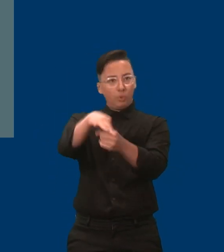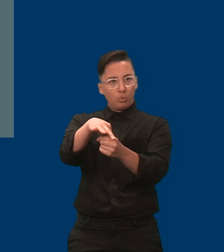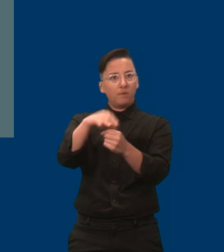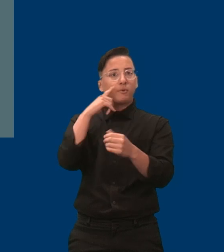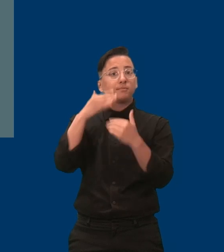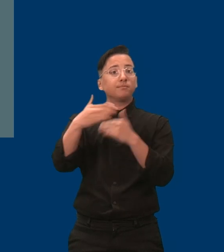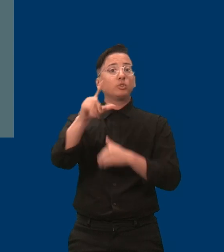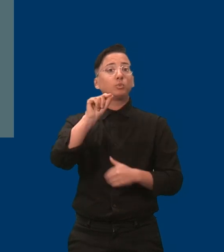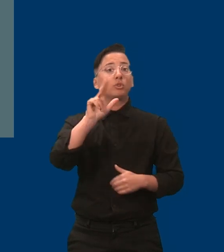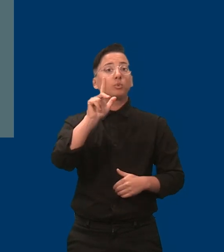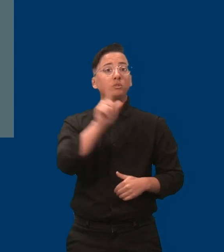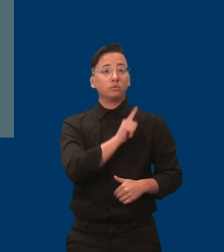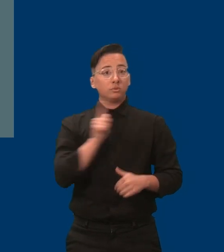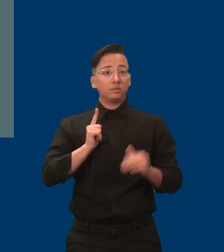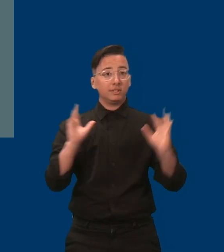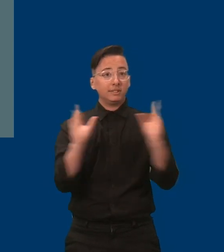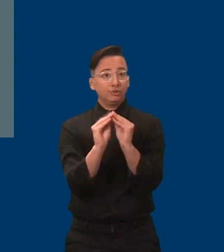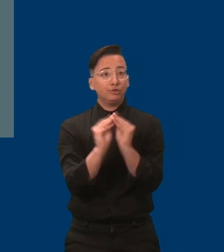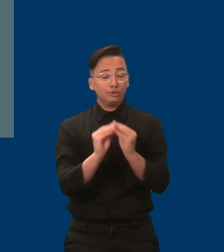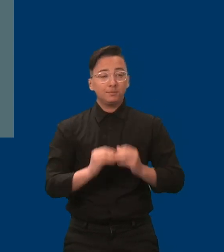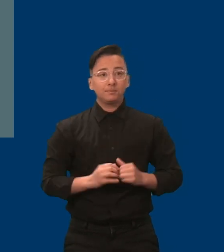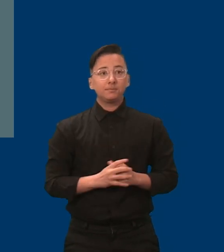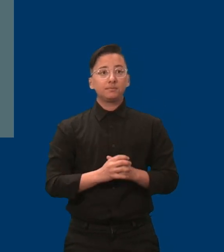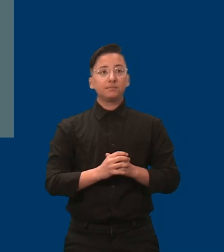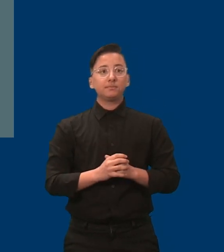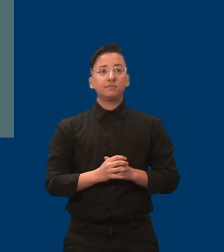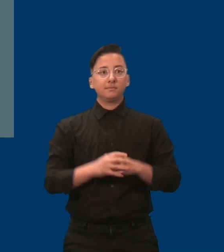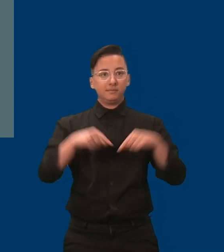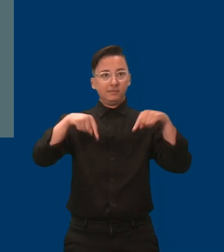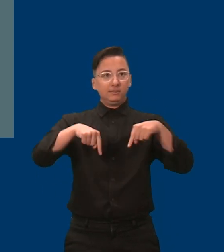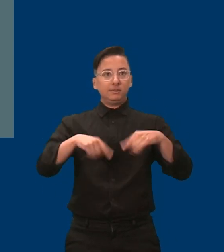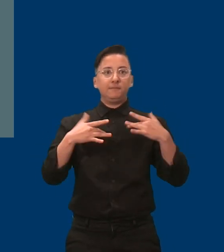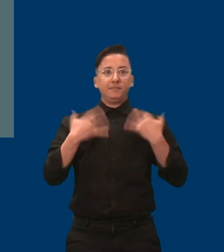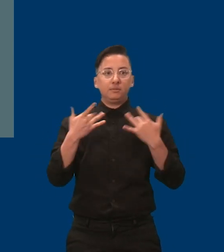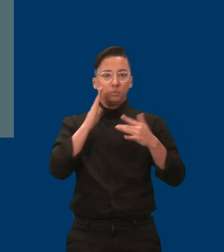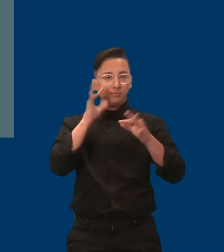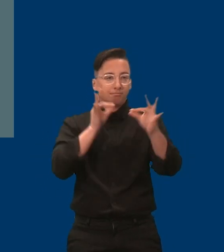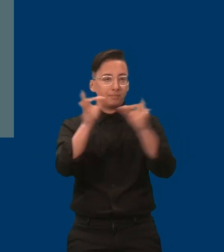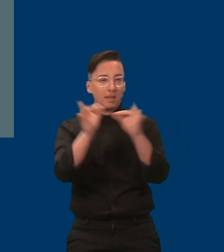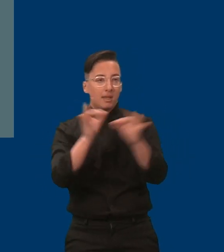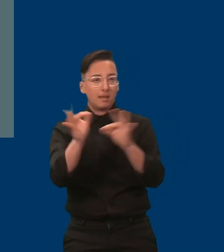You'll be hearing more about that throughout the forum today, and you can find the full council